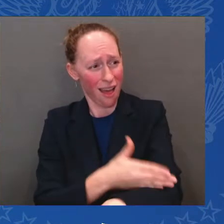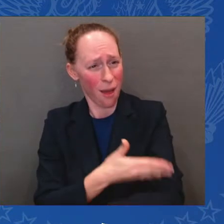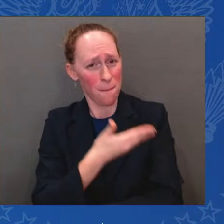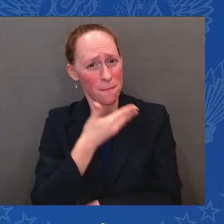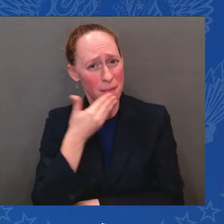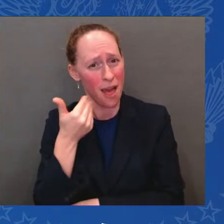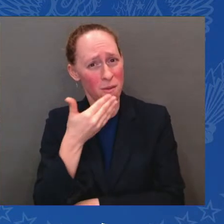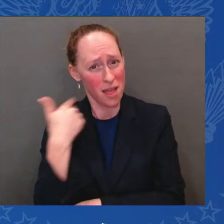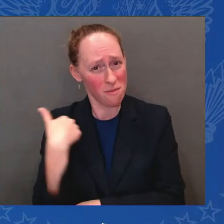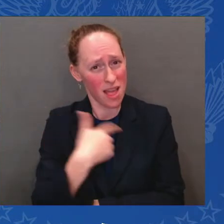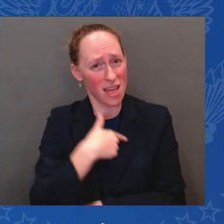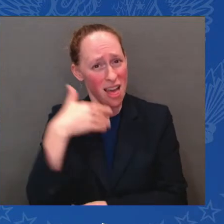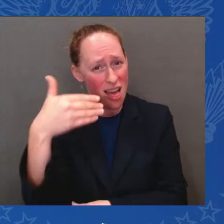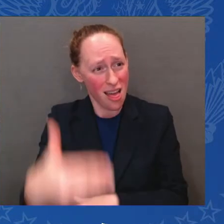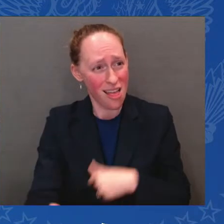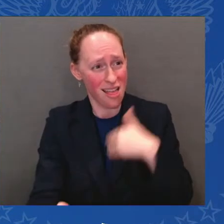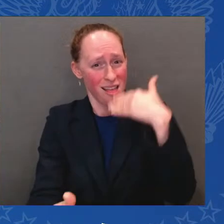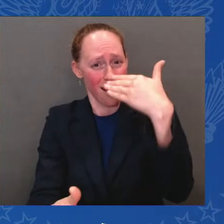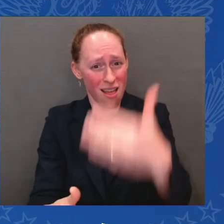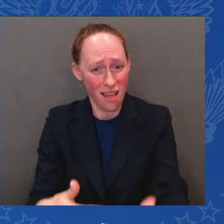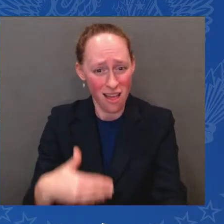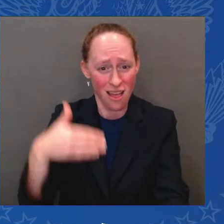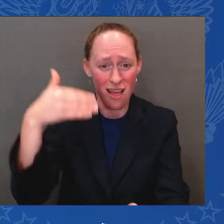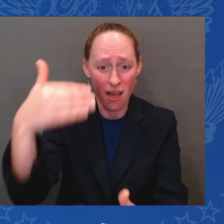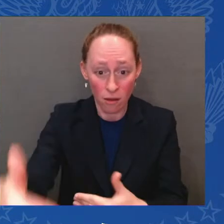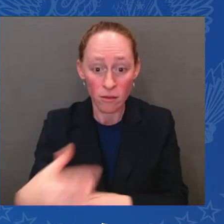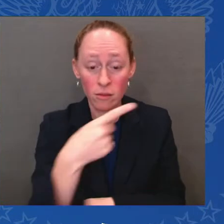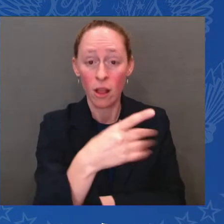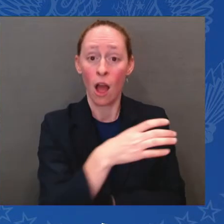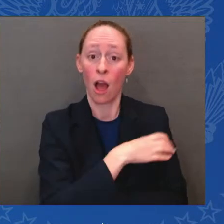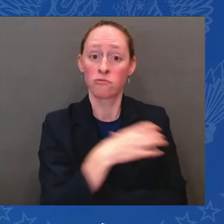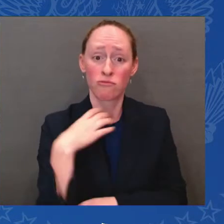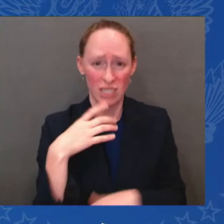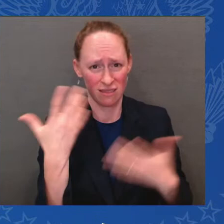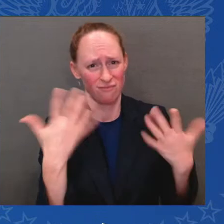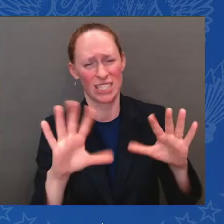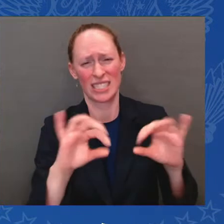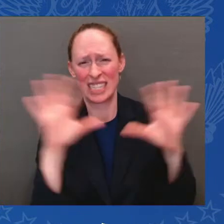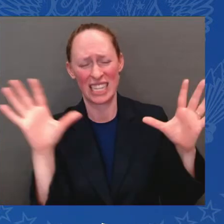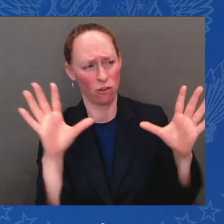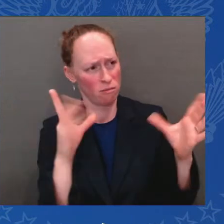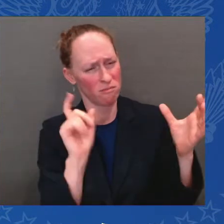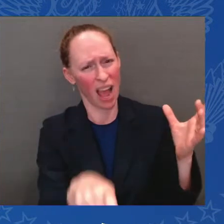and brutality of the Russians' attack on women and children -- in addition to the military in Ukraine --